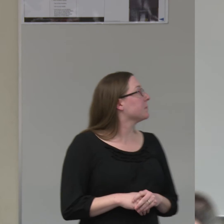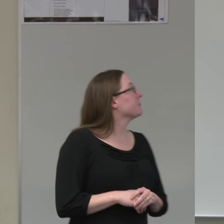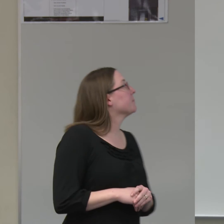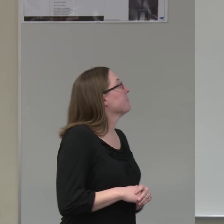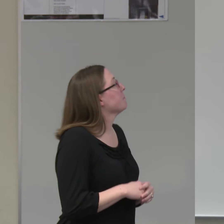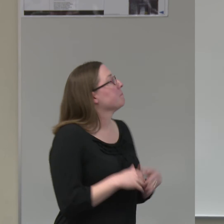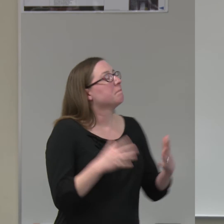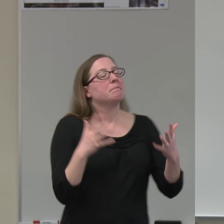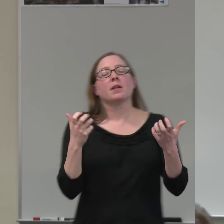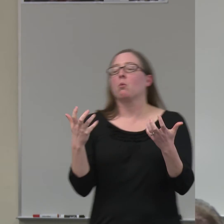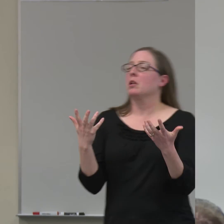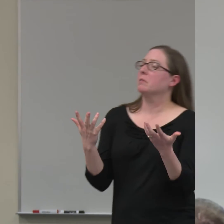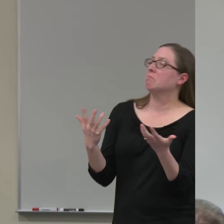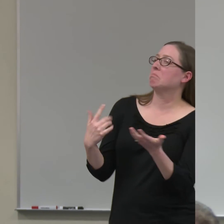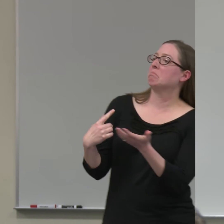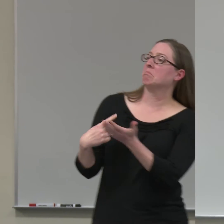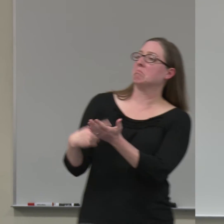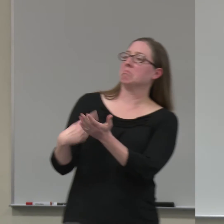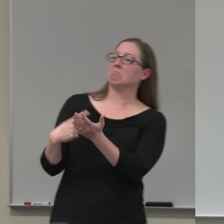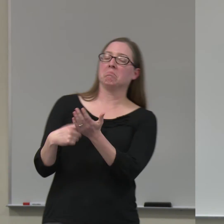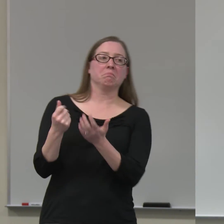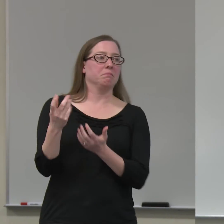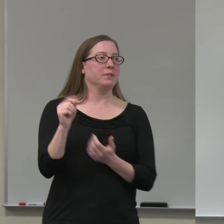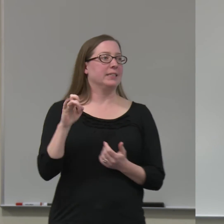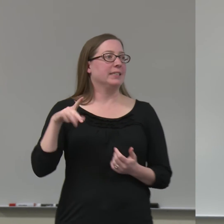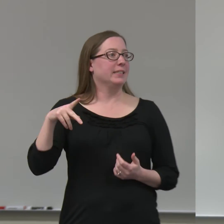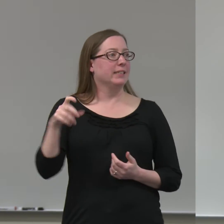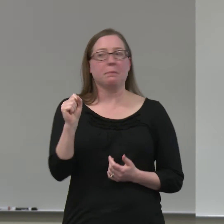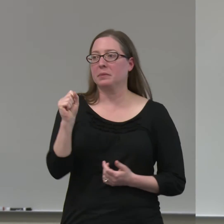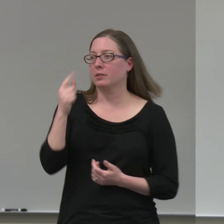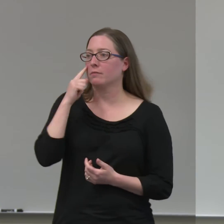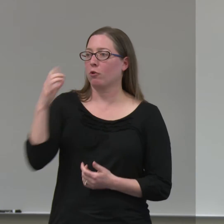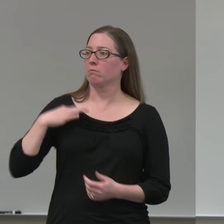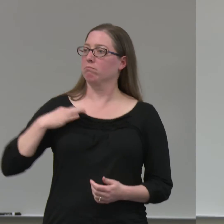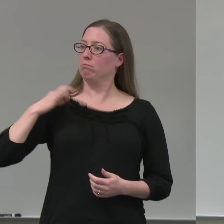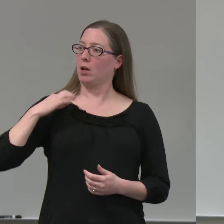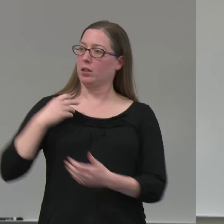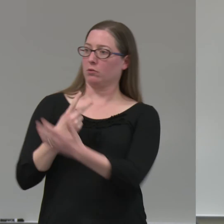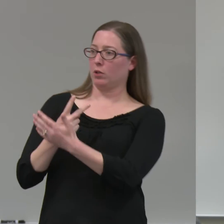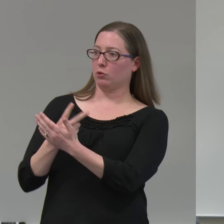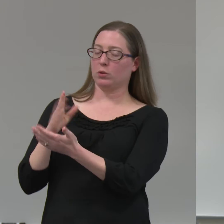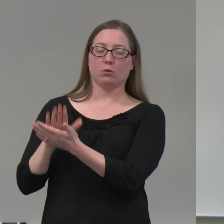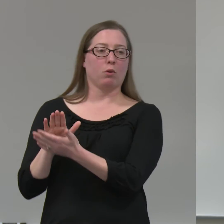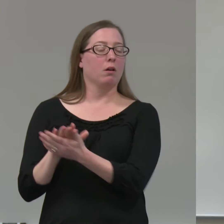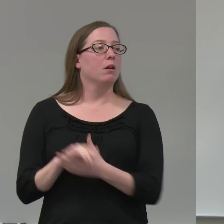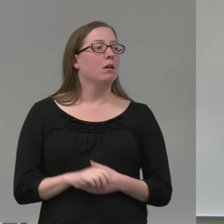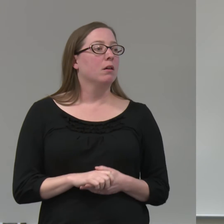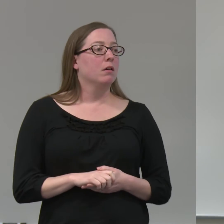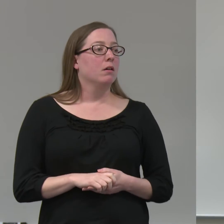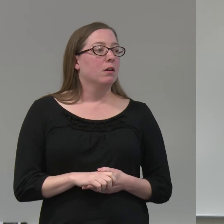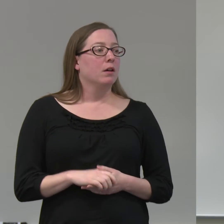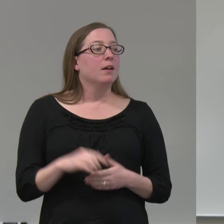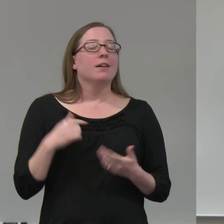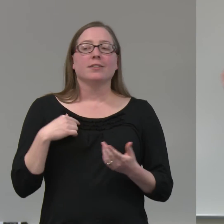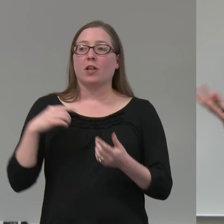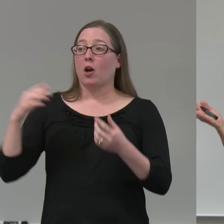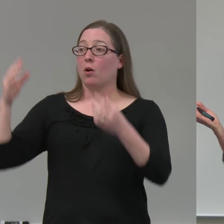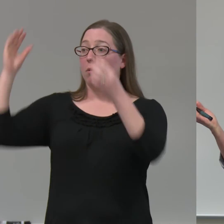and talk about some tips for applying to graduate school, so with this, I put on my other hat,